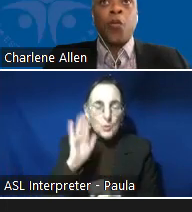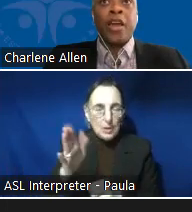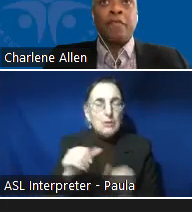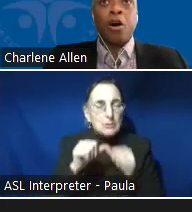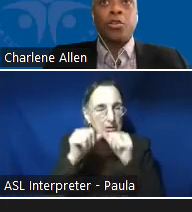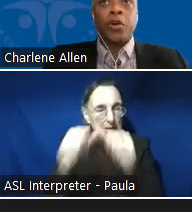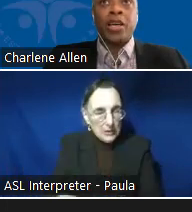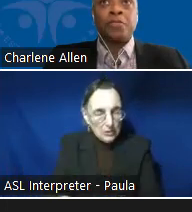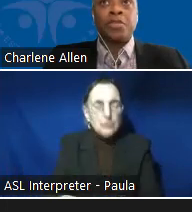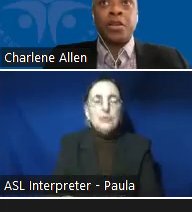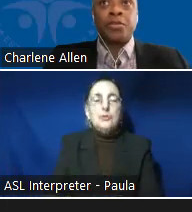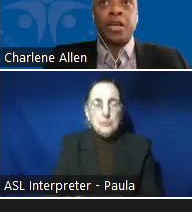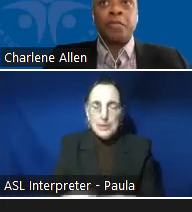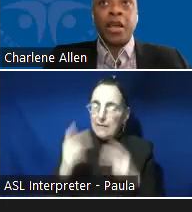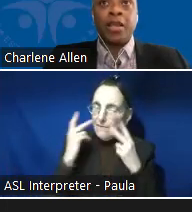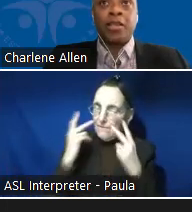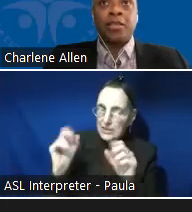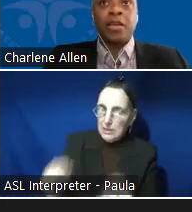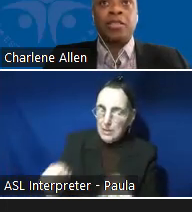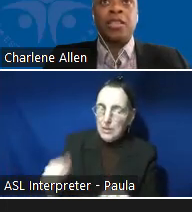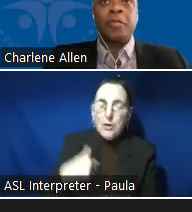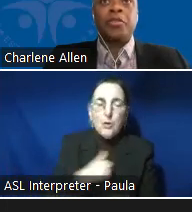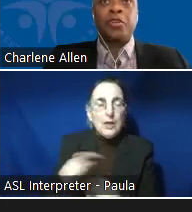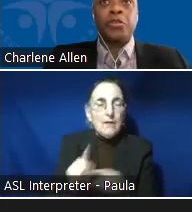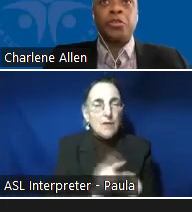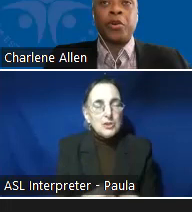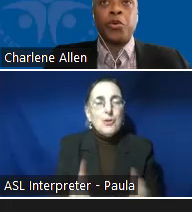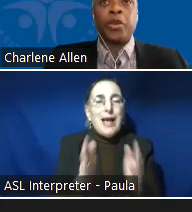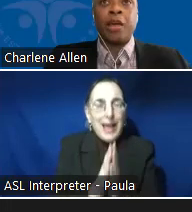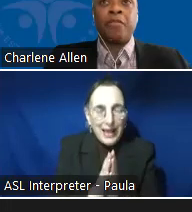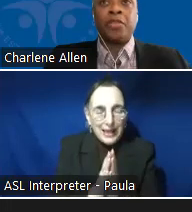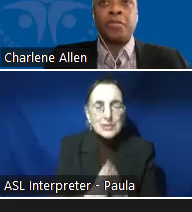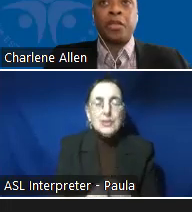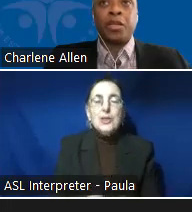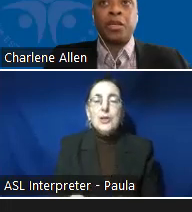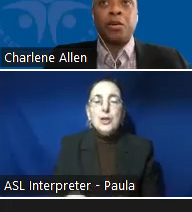we have also asked presenters and panelists to limit the use of their own camera visibility